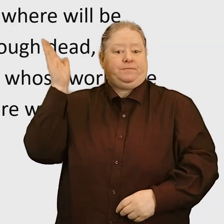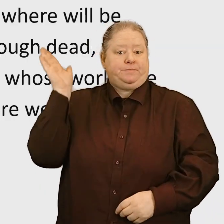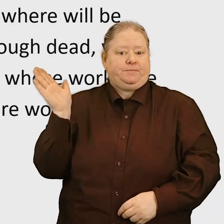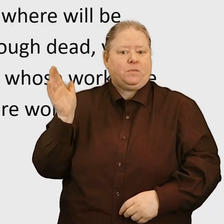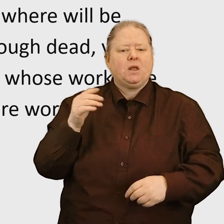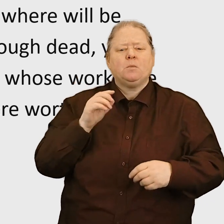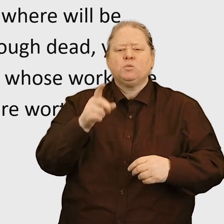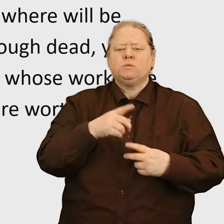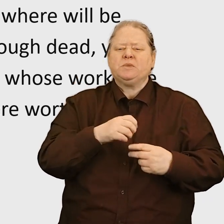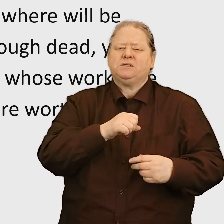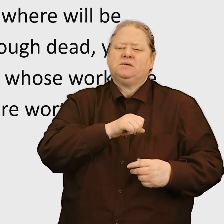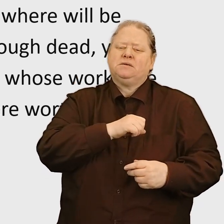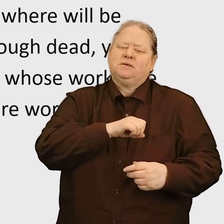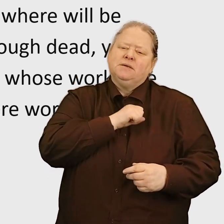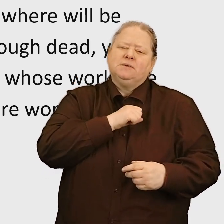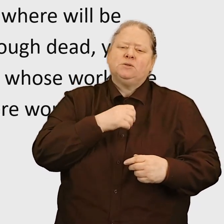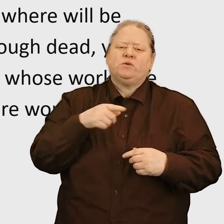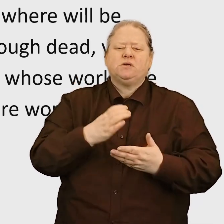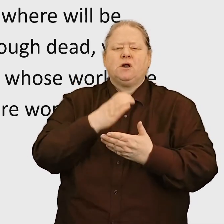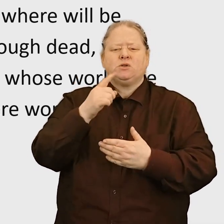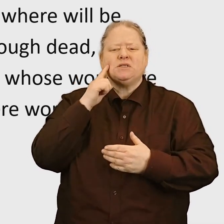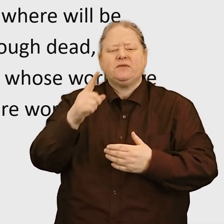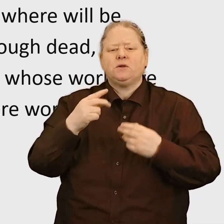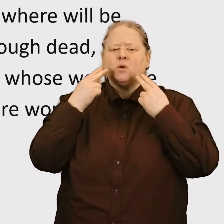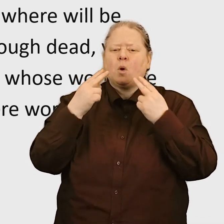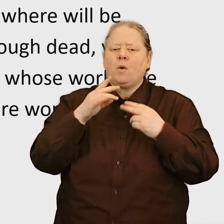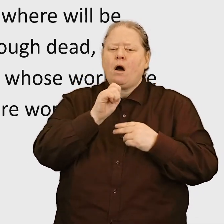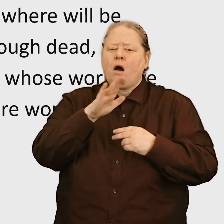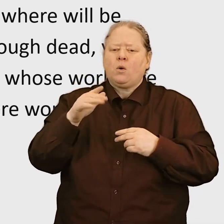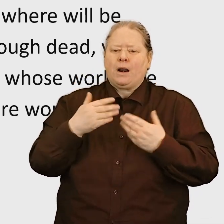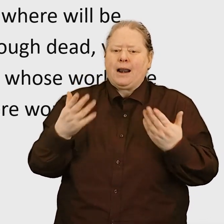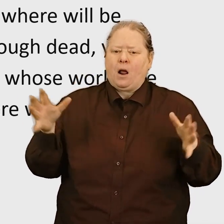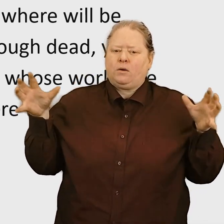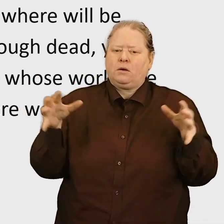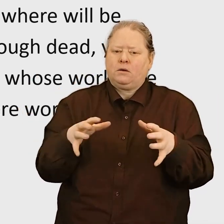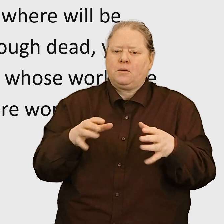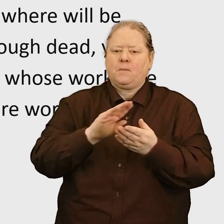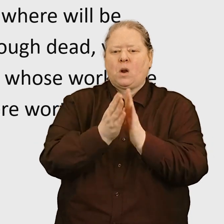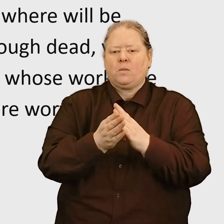"It must be gratifying to this College to see this noble hall, in which we are now assembled, becoming, as it were, the Irish